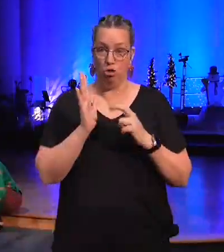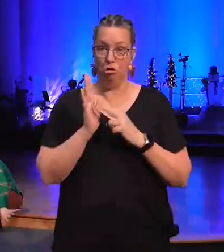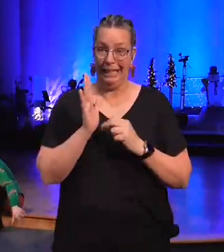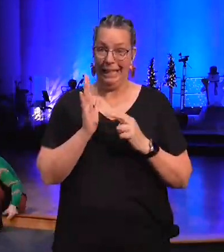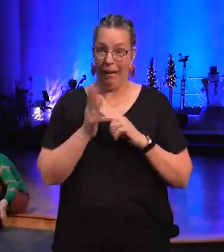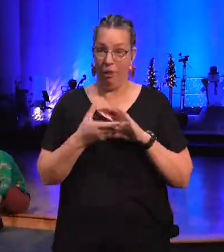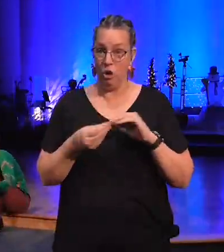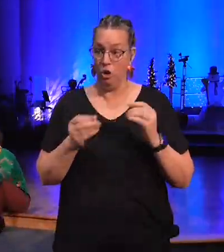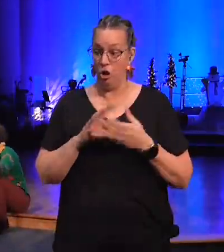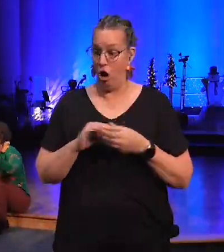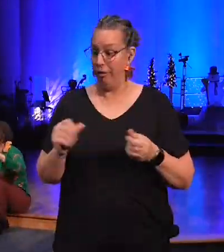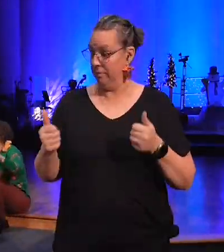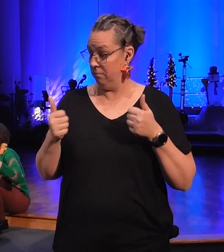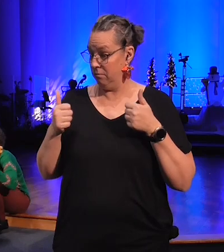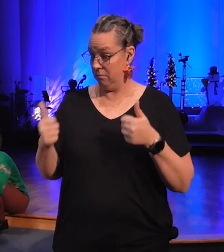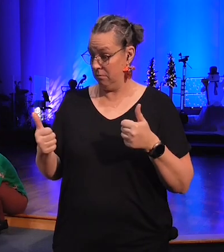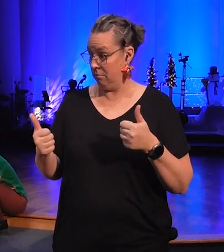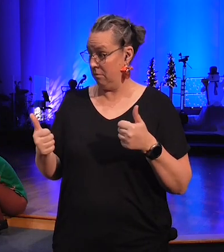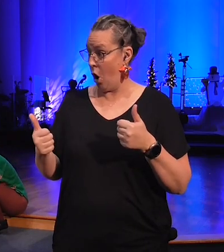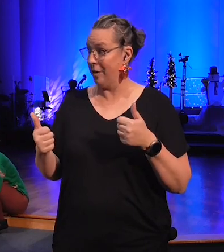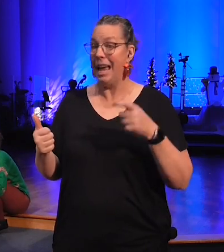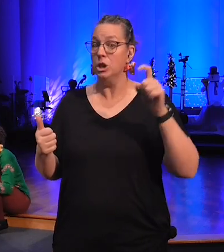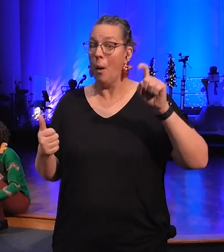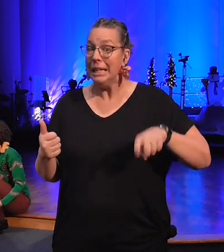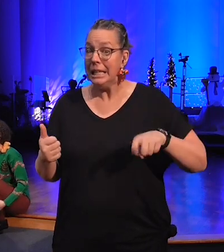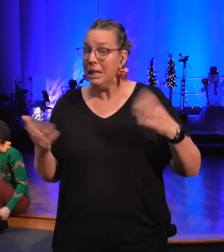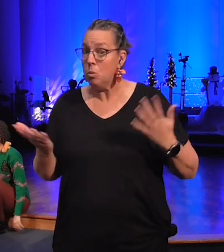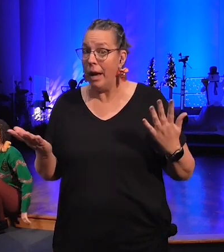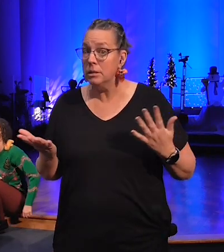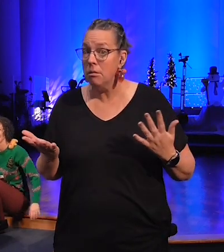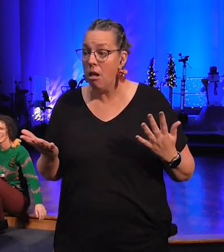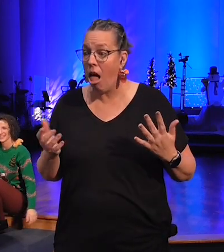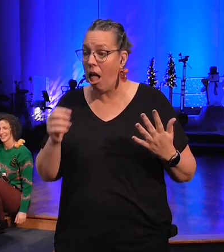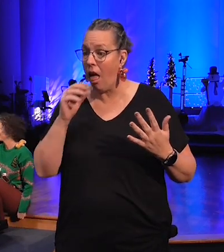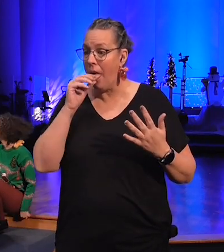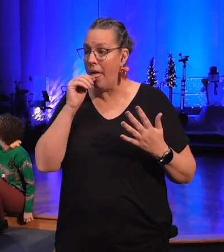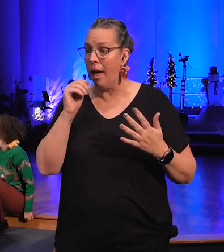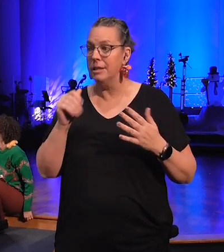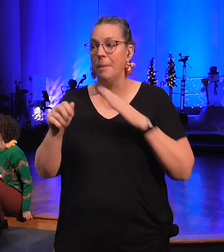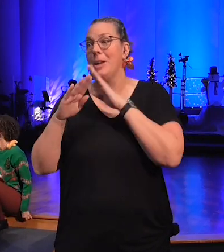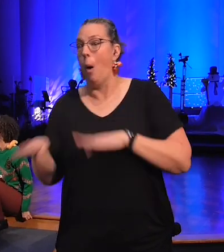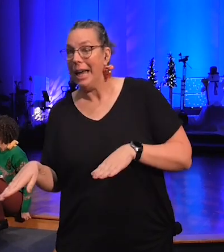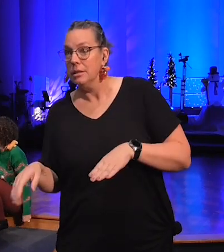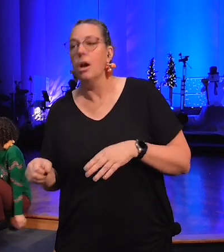around you while we were reading this story are we all good with that what is it that I